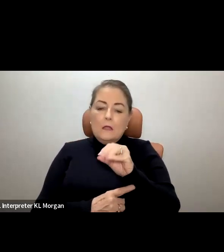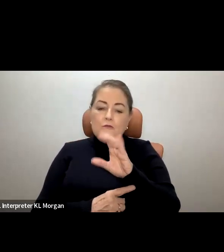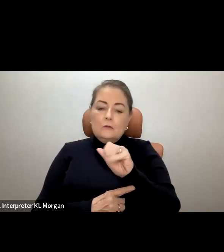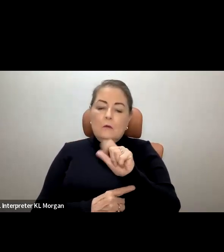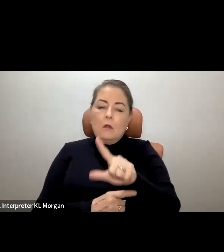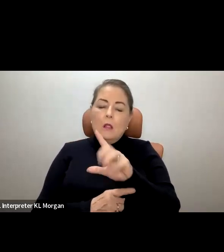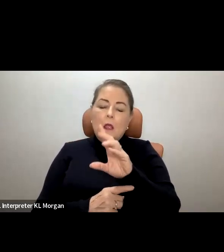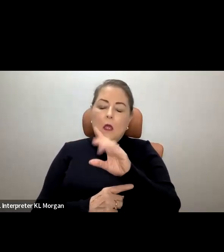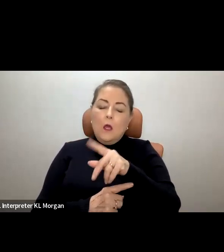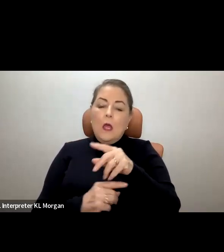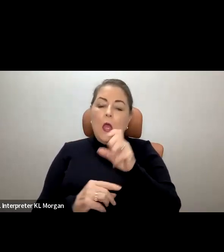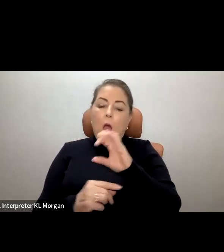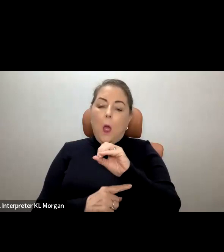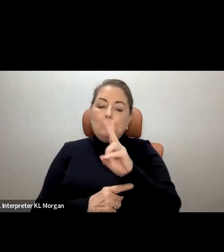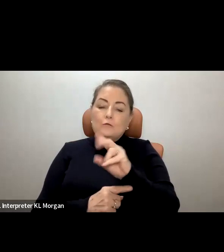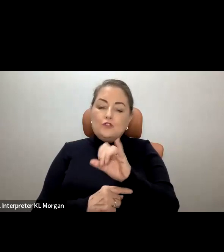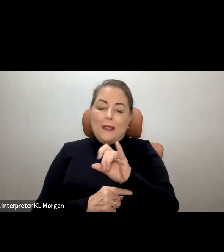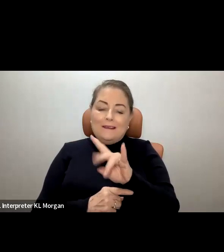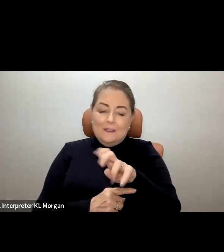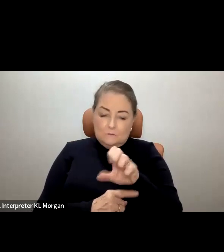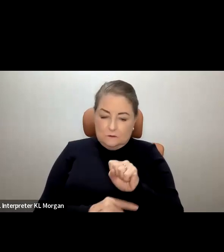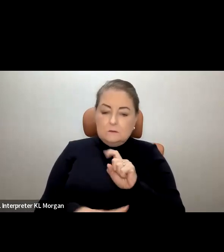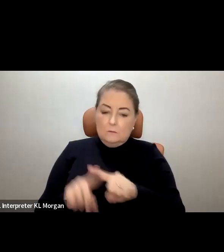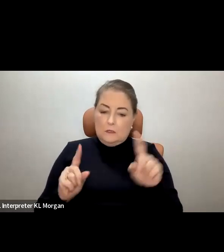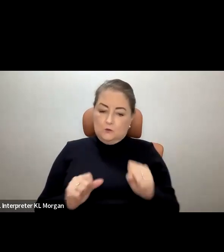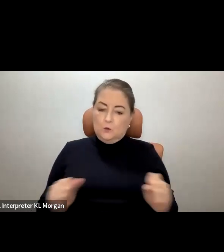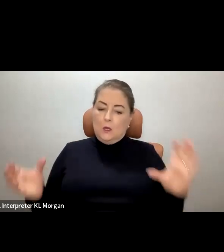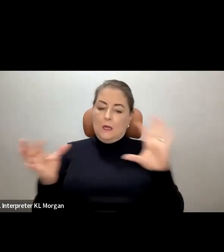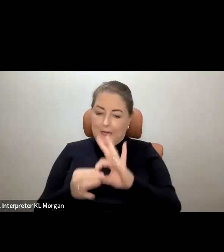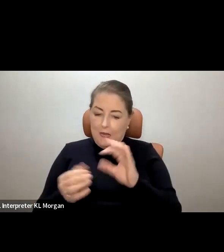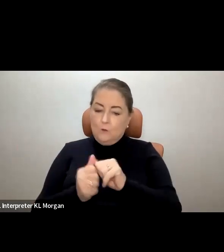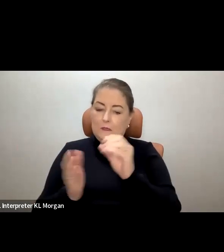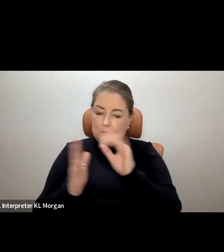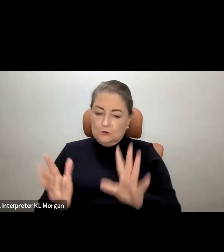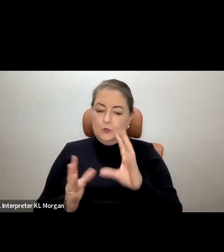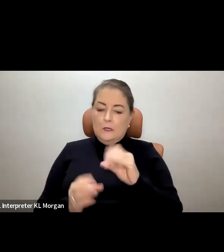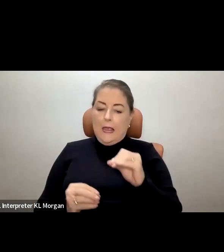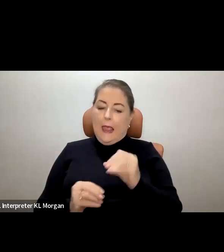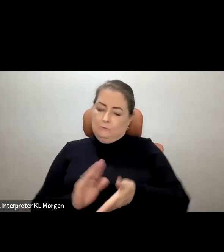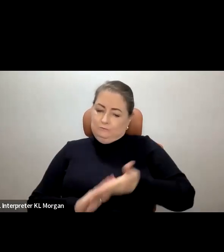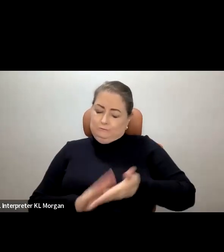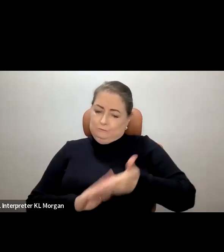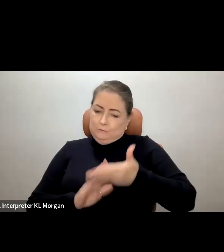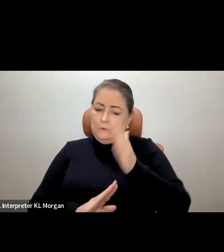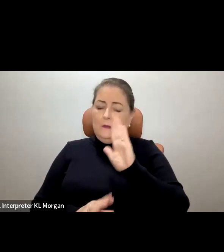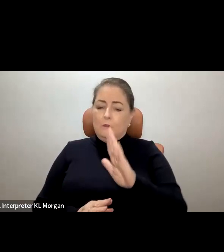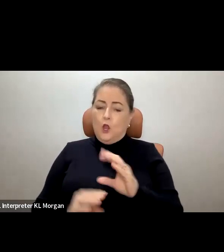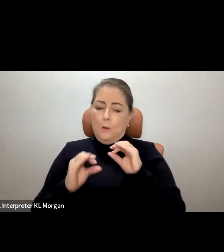see their ability to connect with students and execute their pedagogical vision for a course, so that it's accessible for